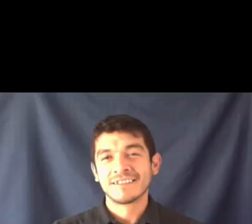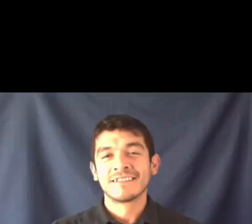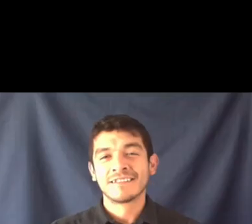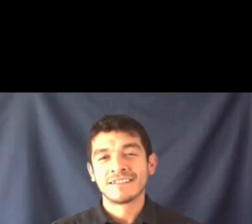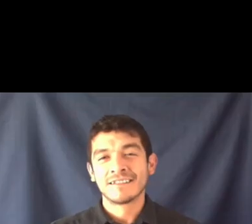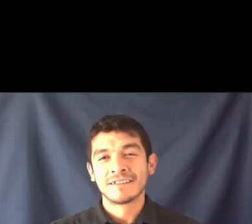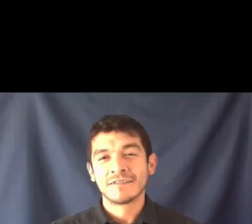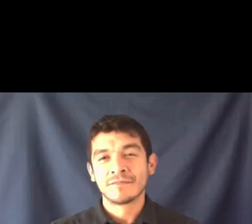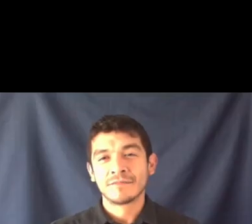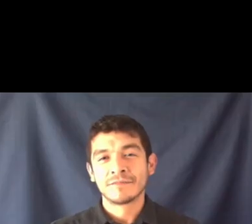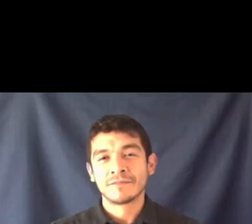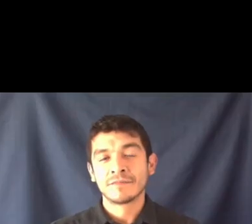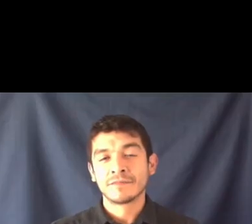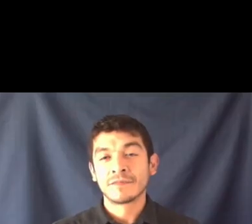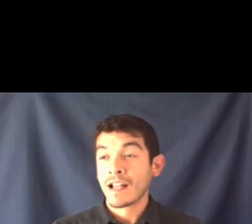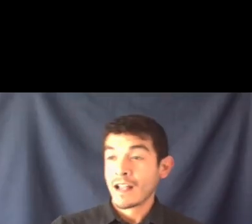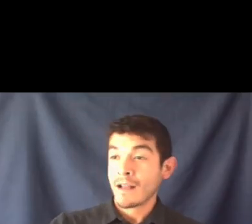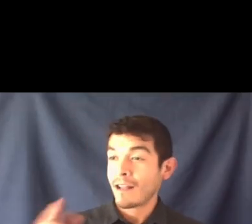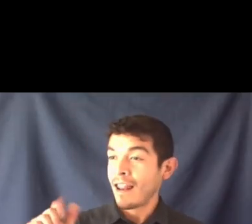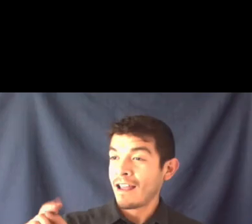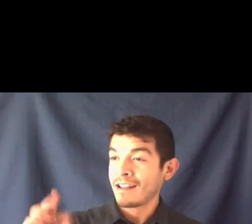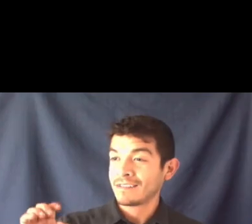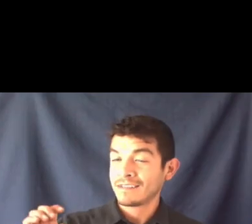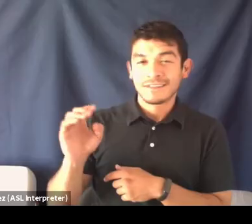and come on board Lance. Hello Gabe.